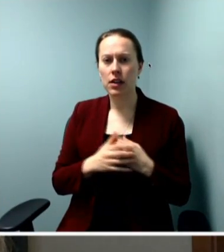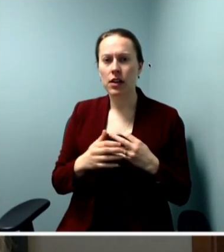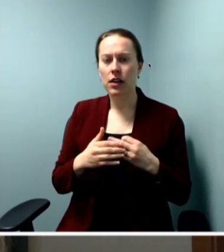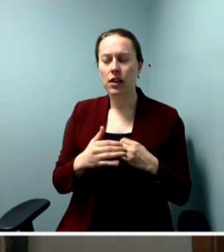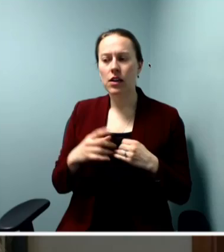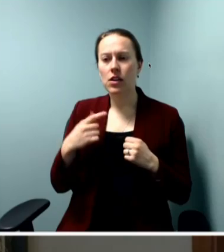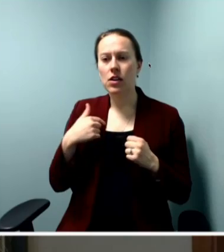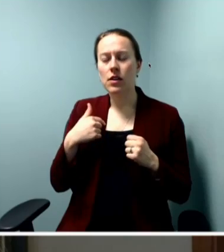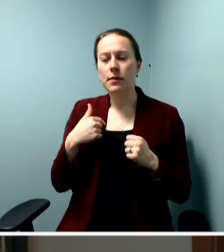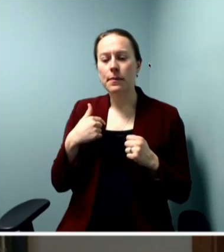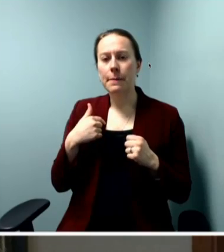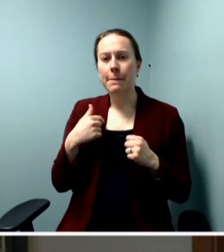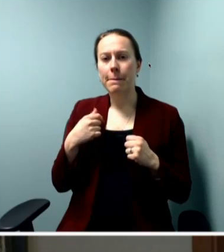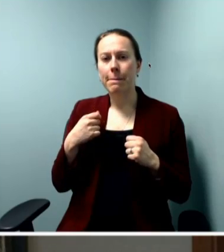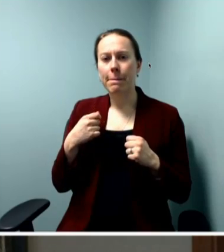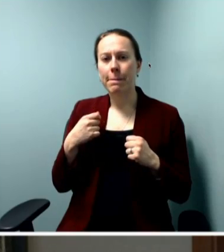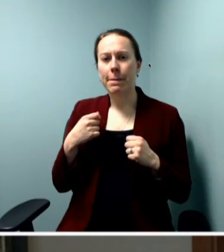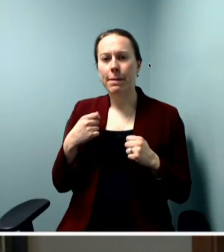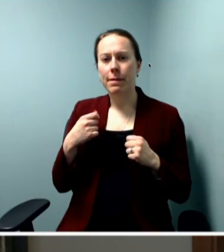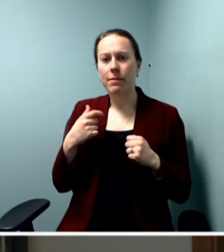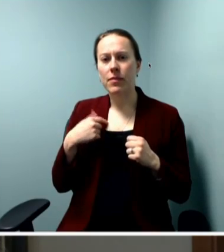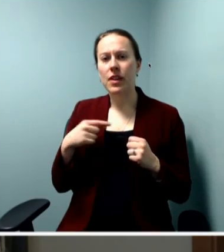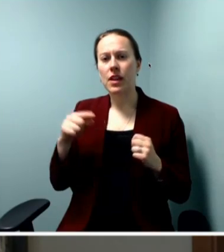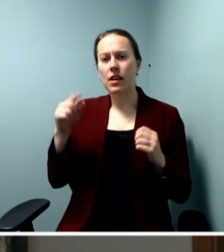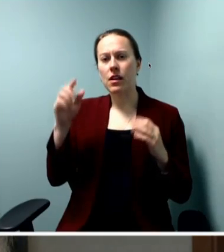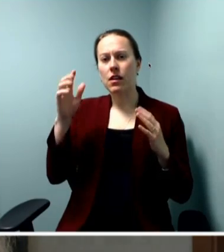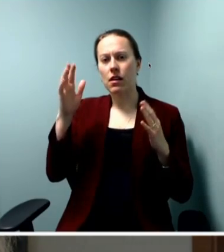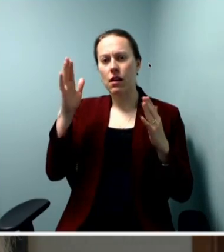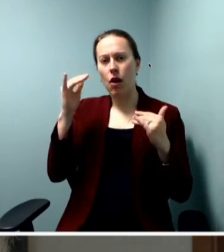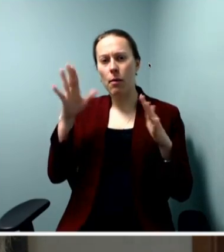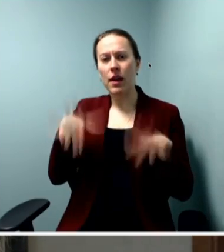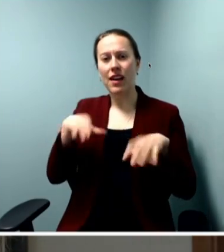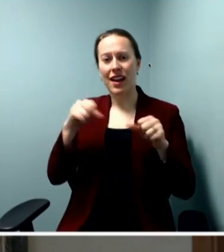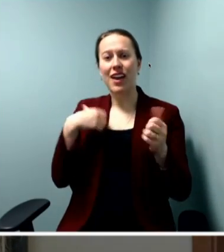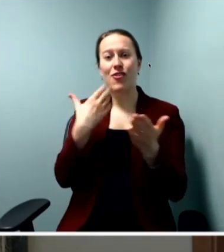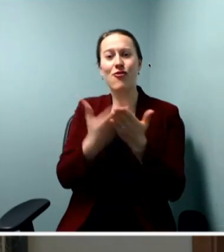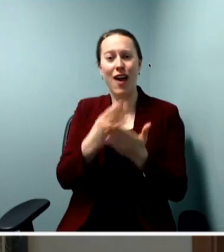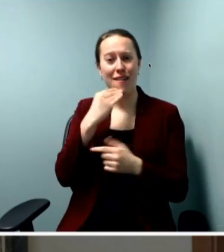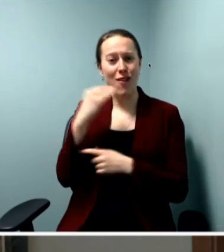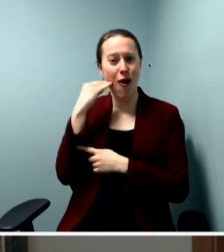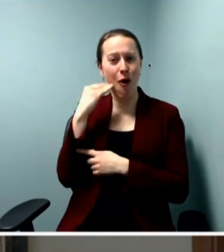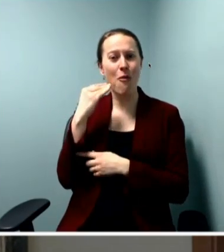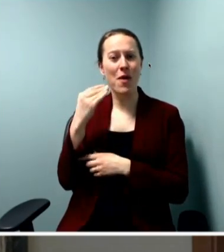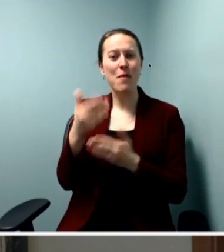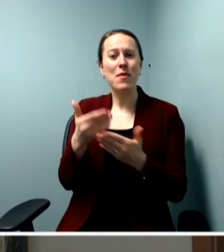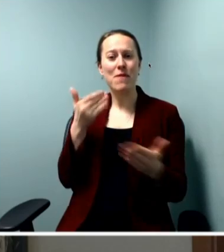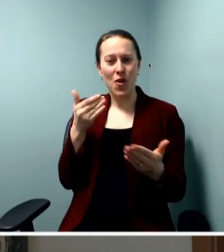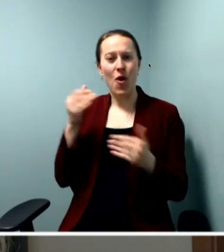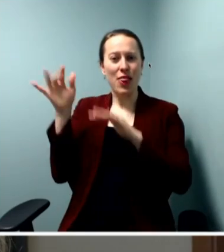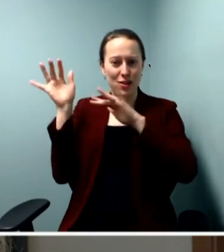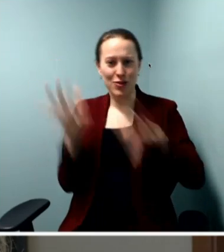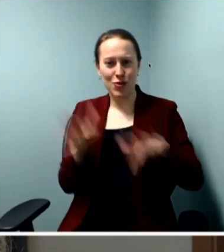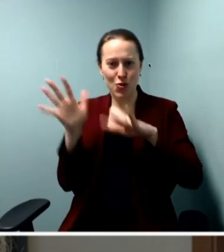And I'm hoping that I'll actually be able to get home before [Stella] hits. So-- but you know, this is-- this is just something